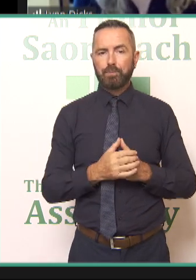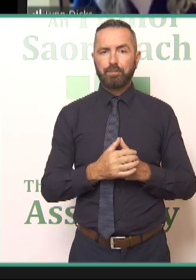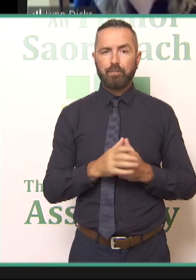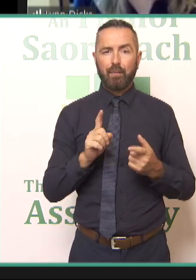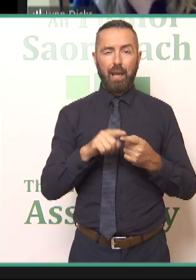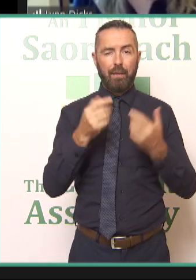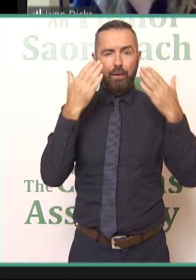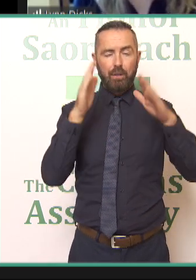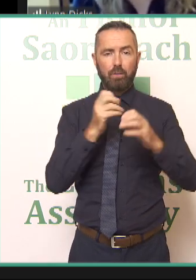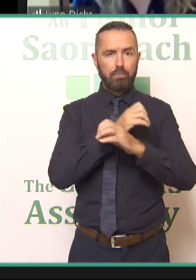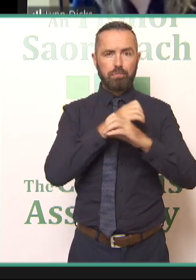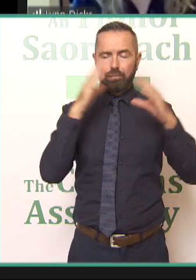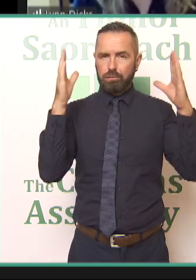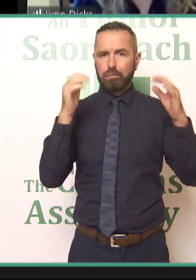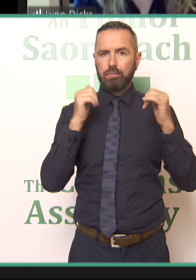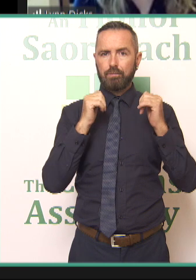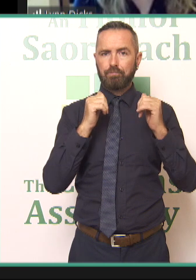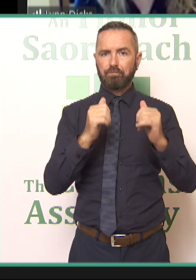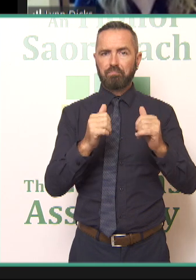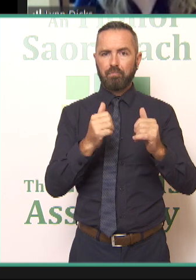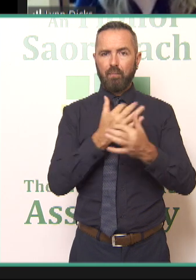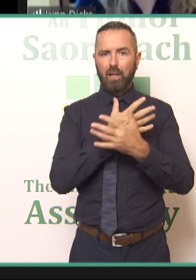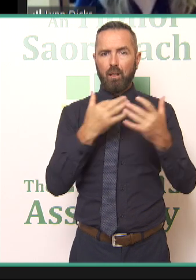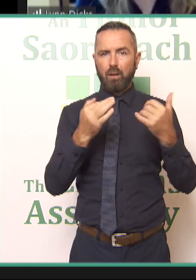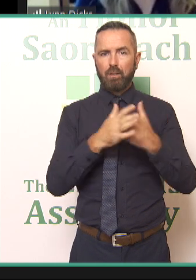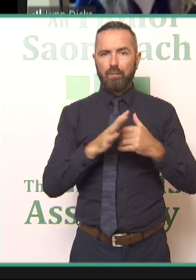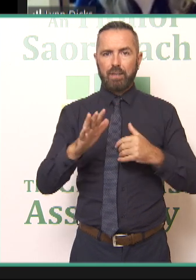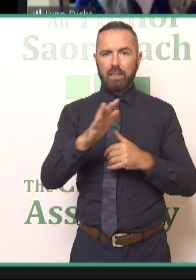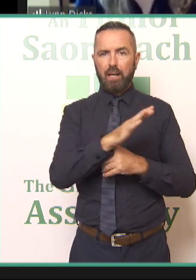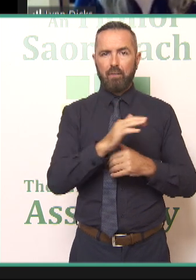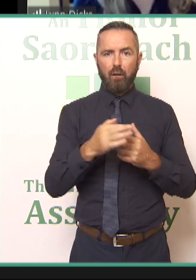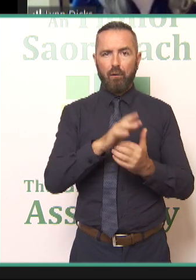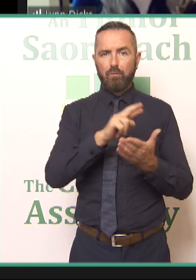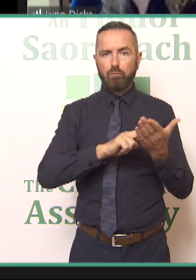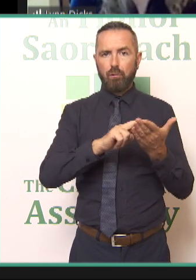it shows is very clearly um a lot of the areas of rice growing and not reaching the potential